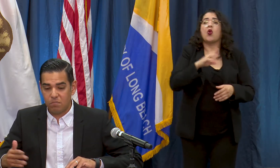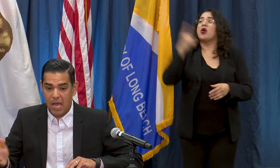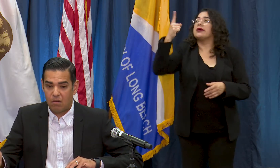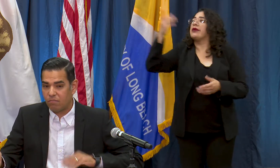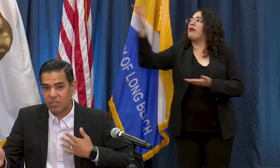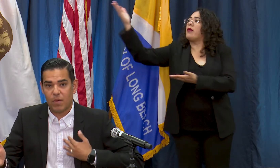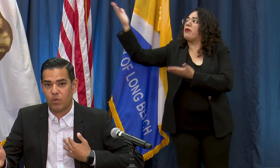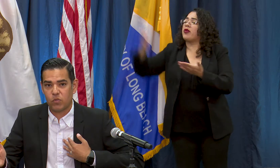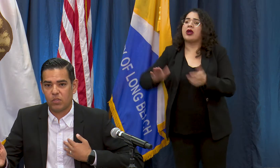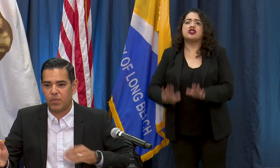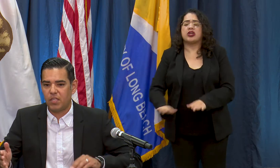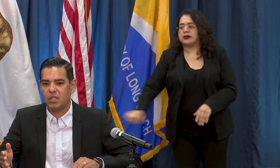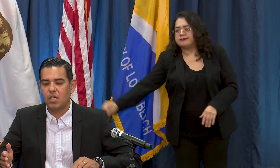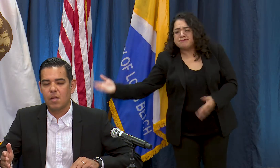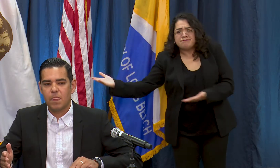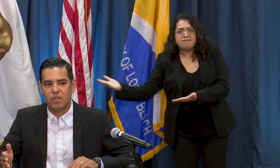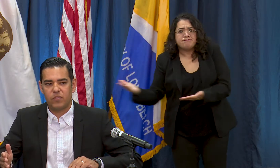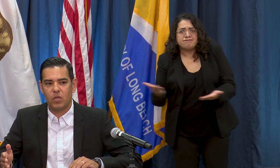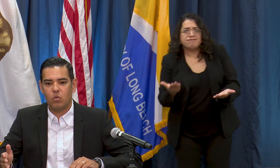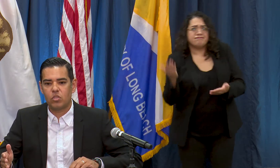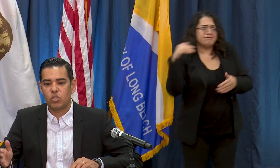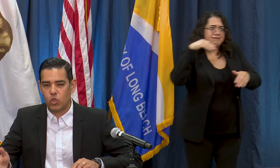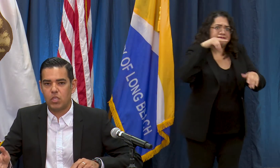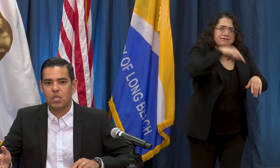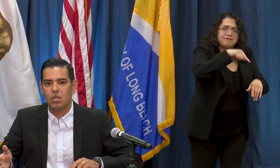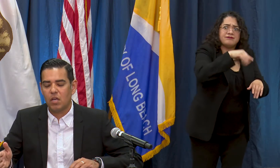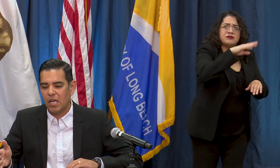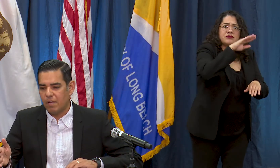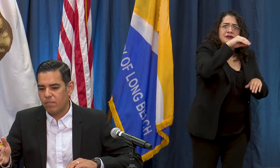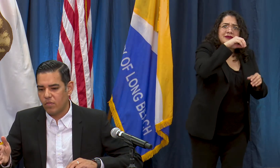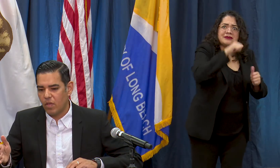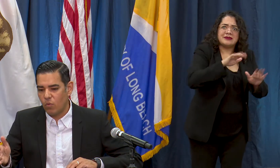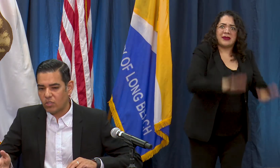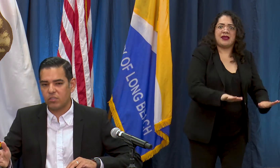shouldn't matter that's my personal opinion and so should a rental